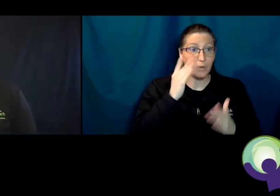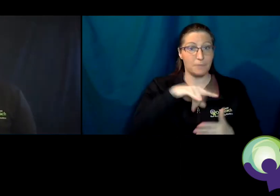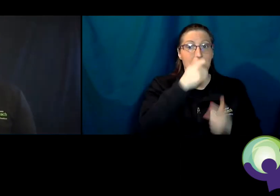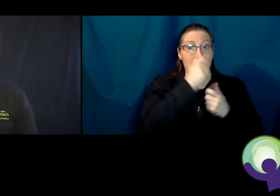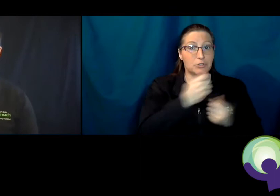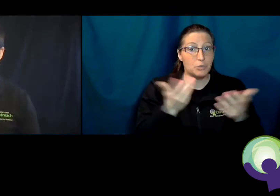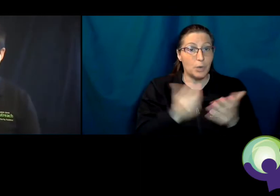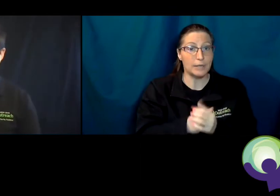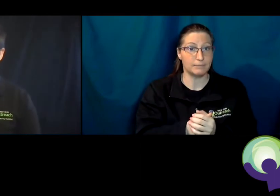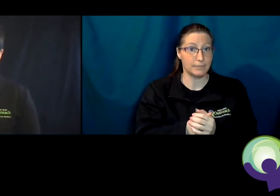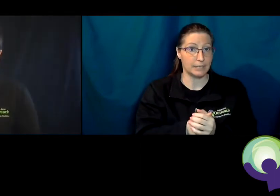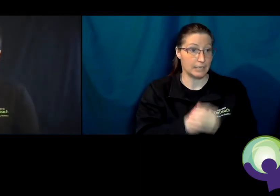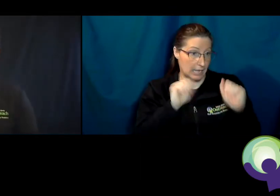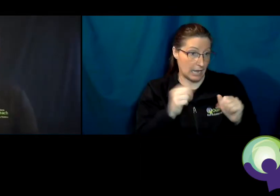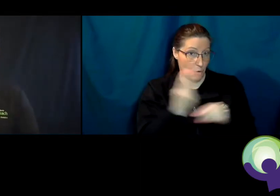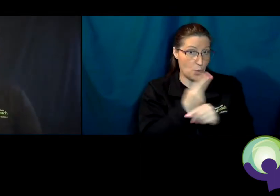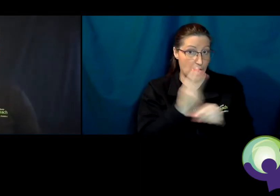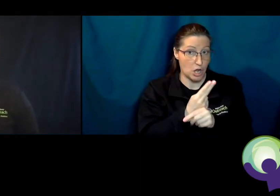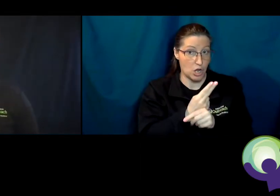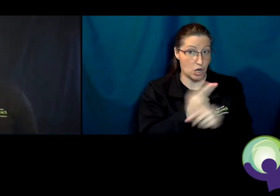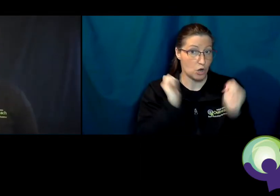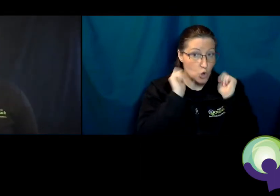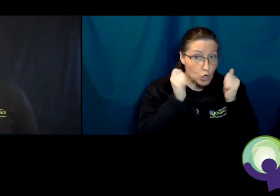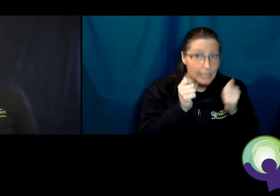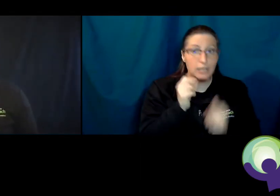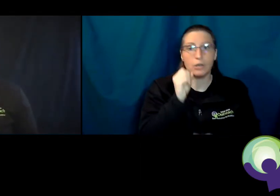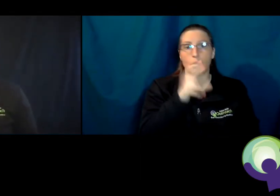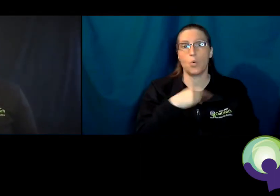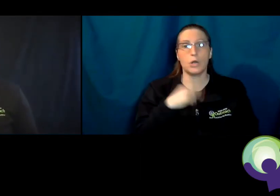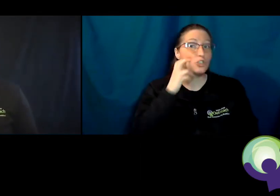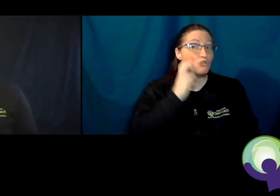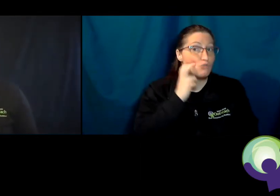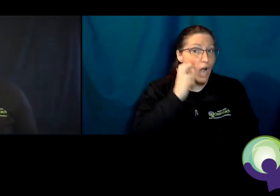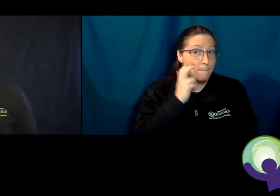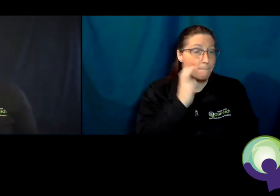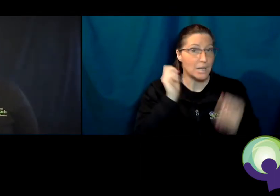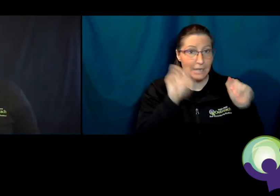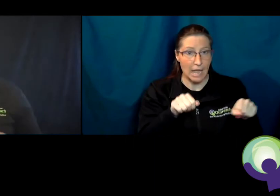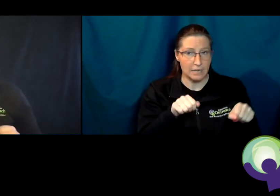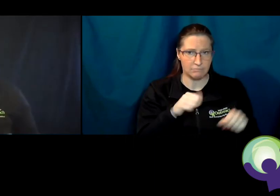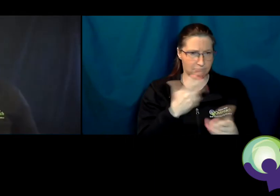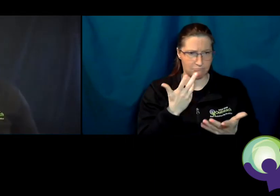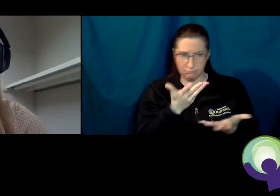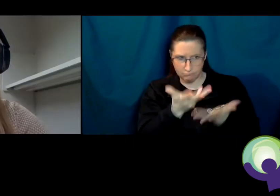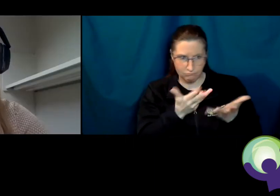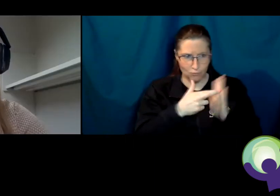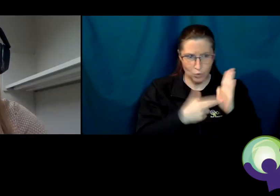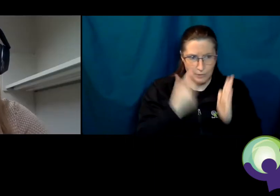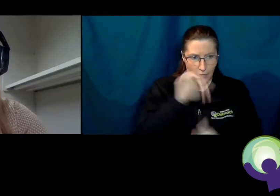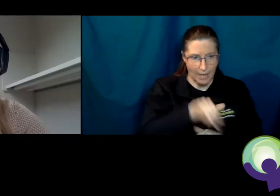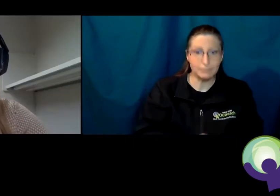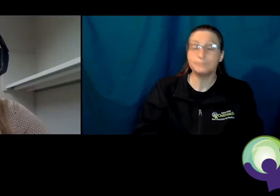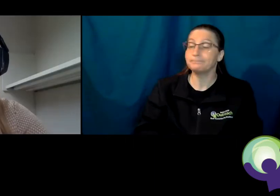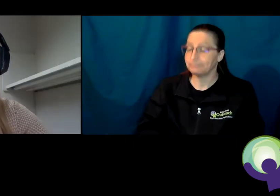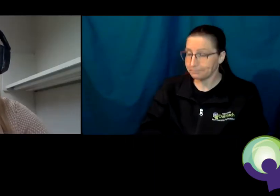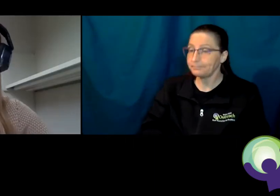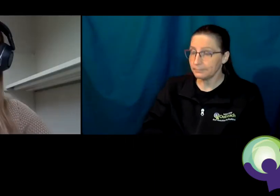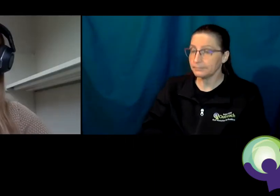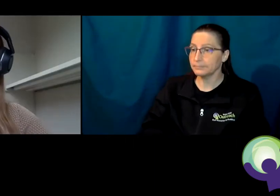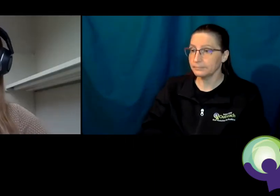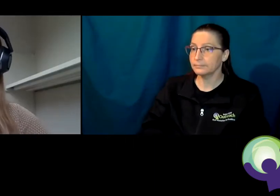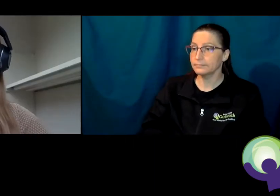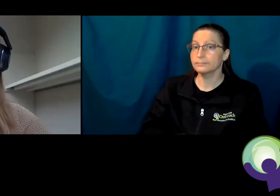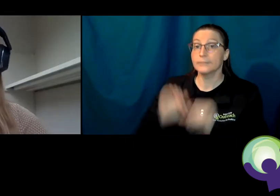can they wear hoodies or can they chew gum? What's that like? >>Jordenne: You can wear hoodies